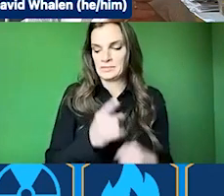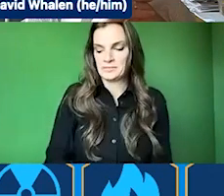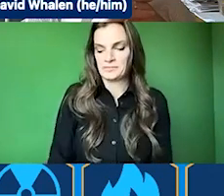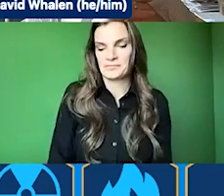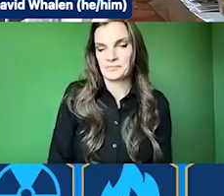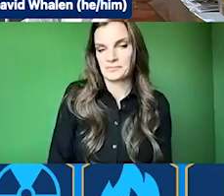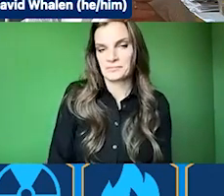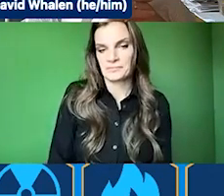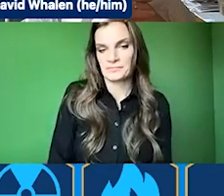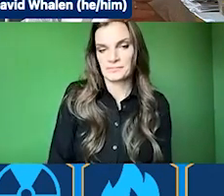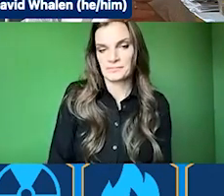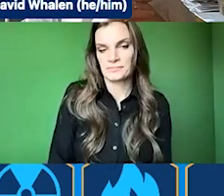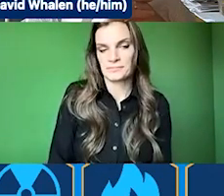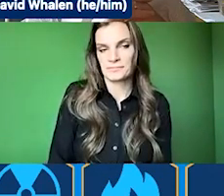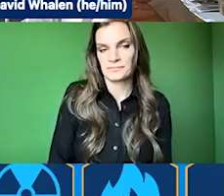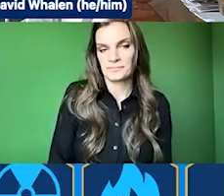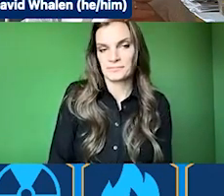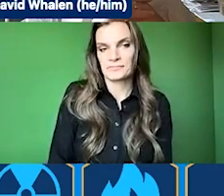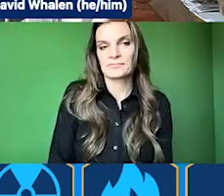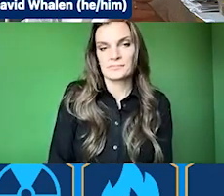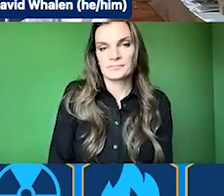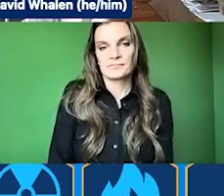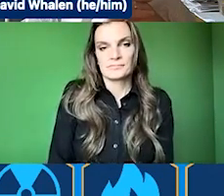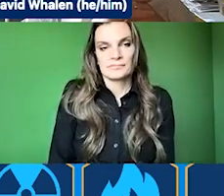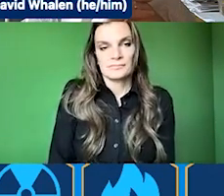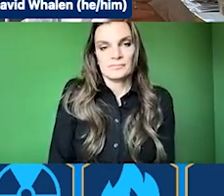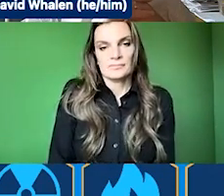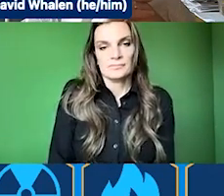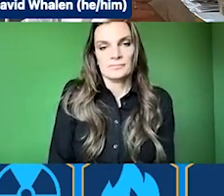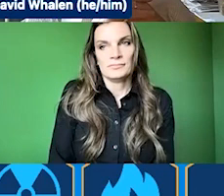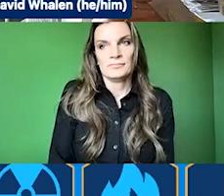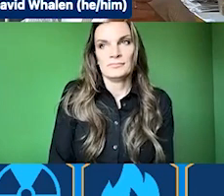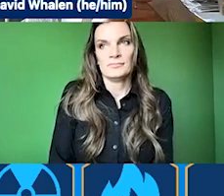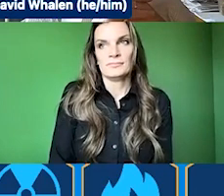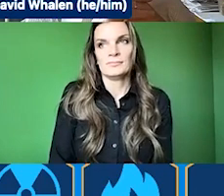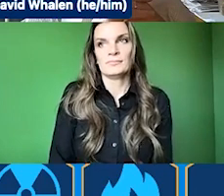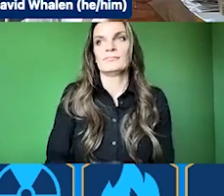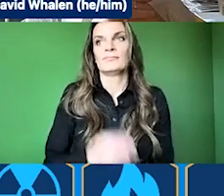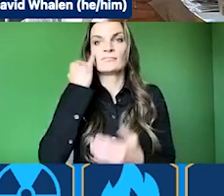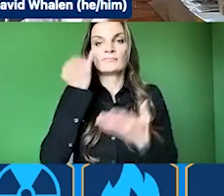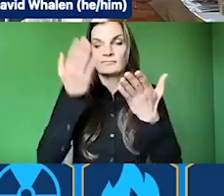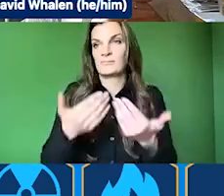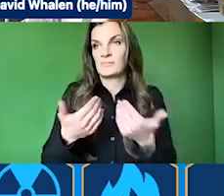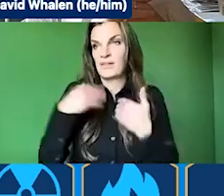individual level as a person with disabilities there are a number of strategies that you might think about when you go